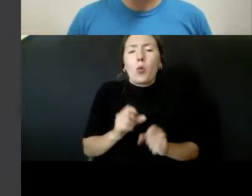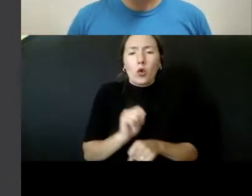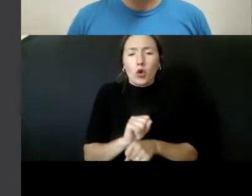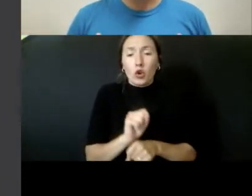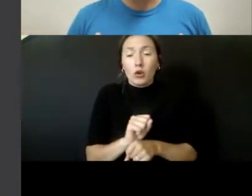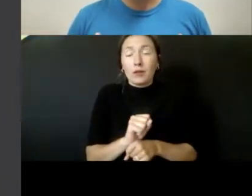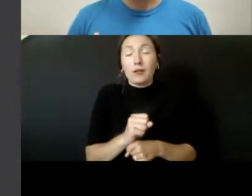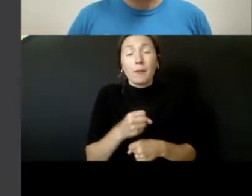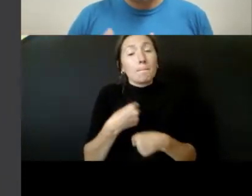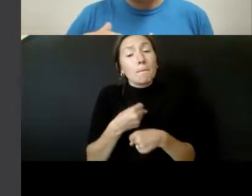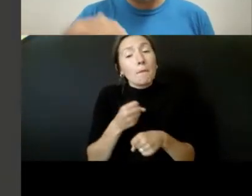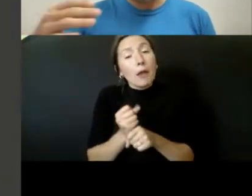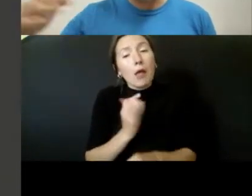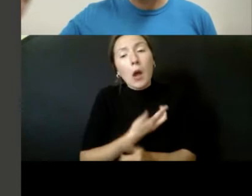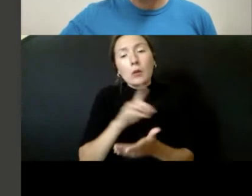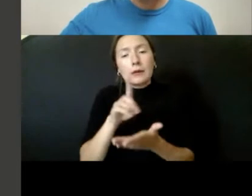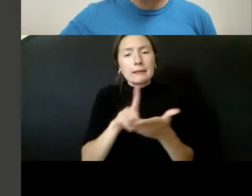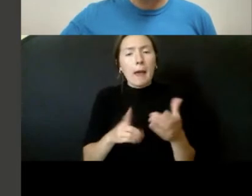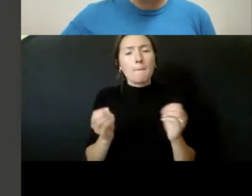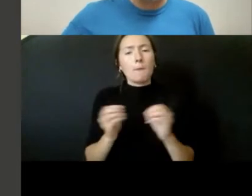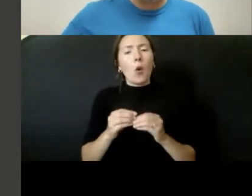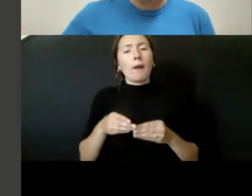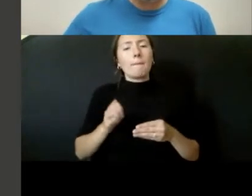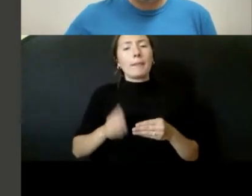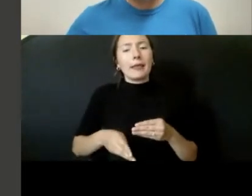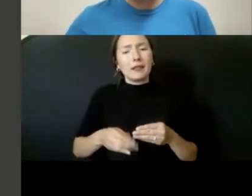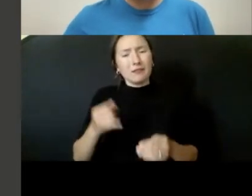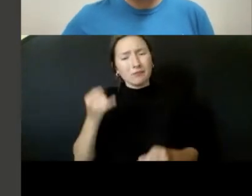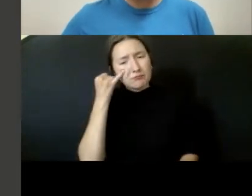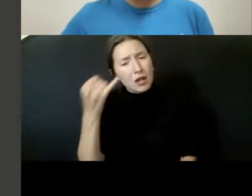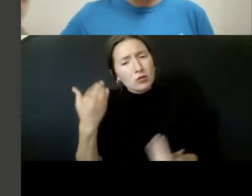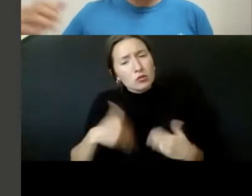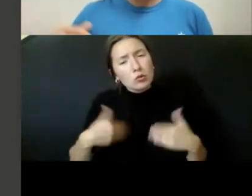right so the more that we learn and apply to the to what we're creating